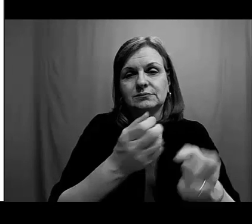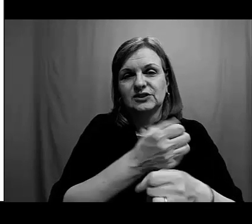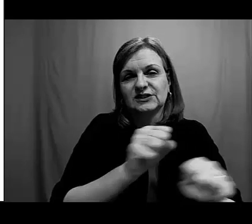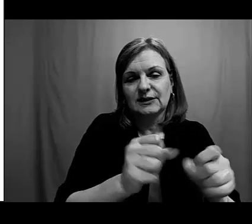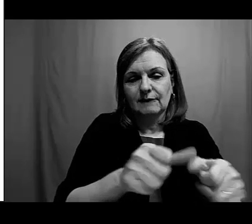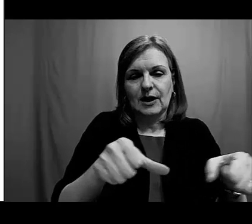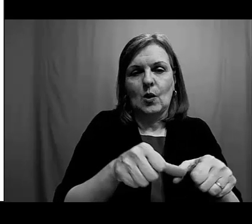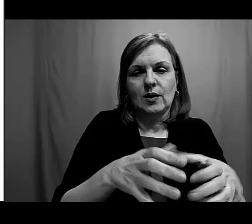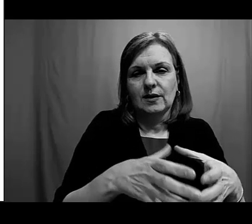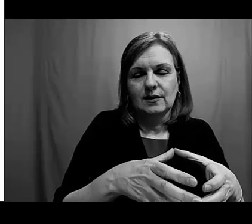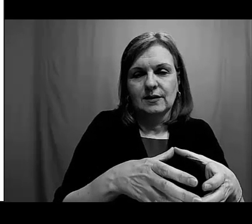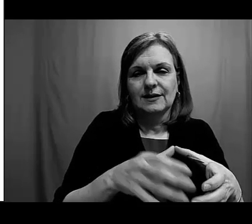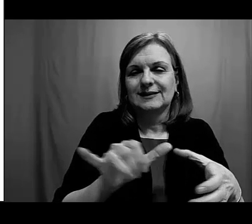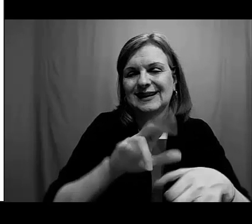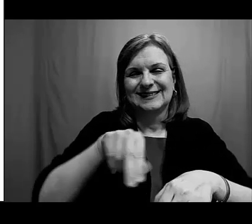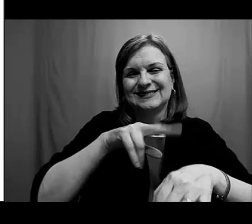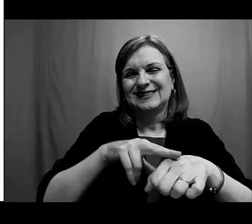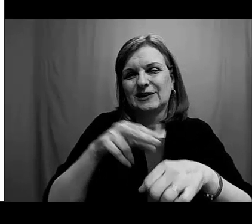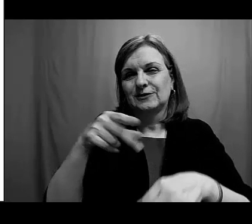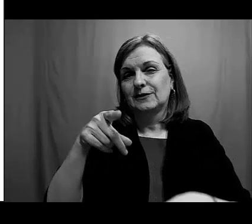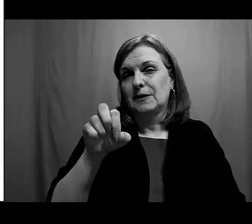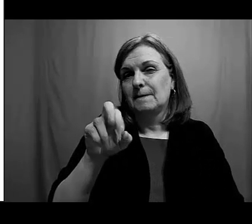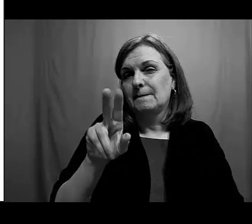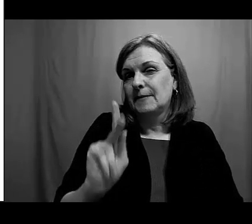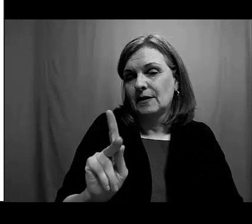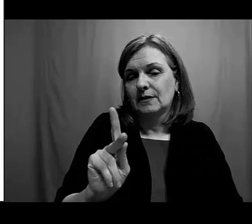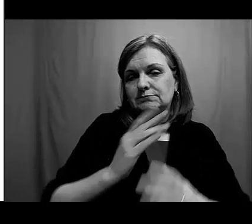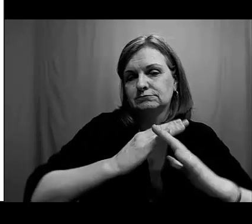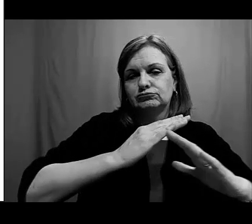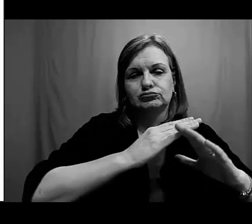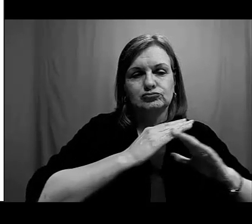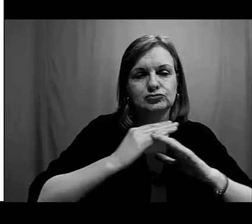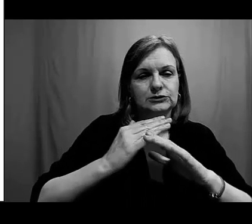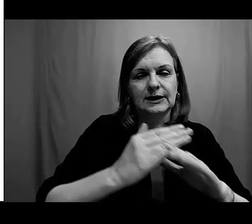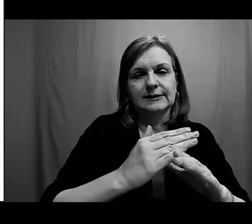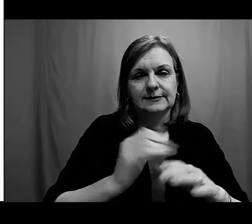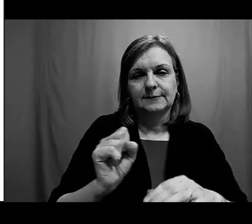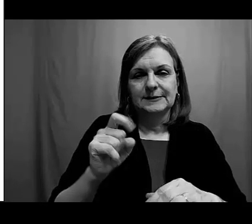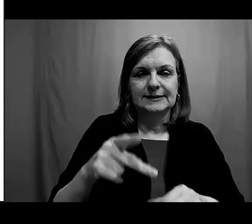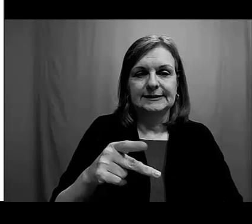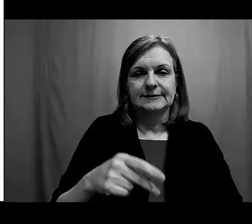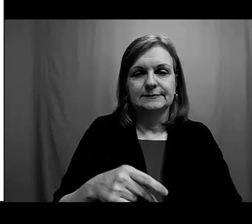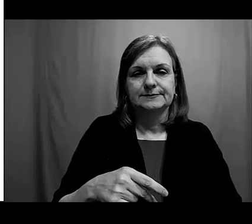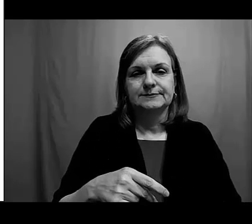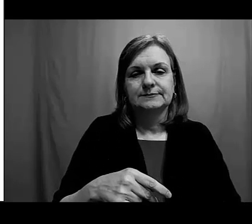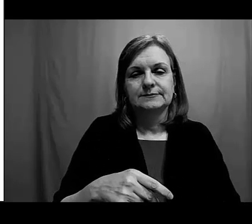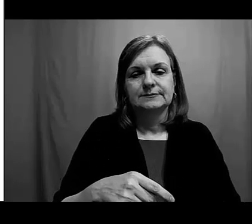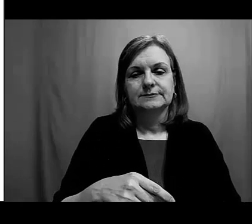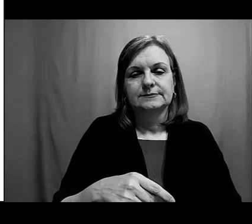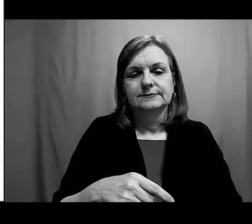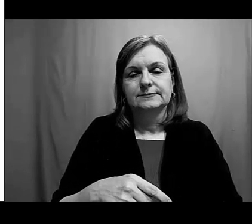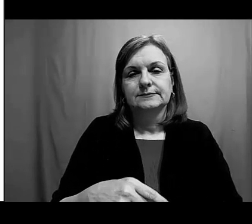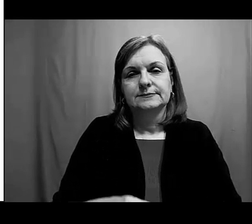National park kinds of things to help protect these different species